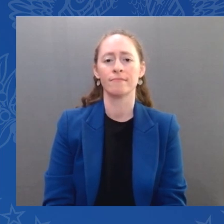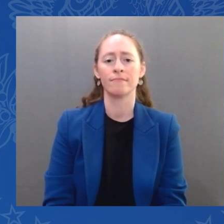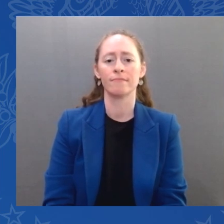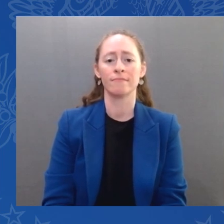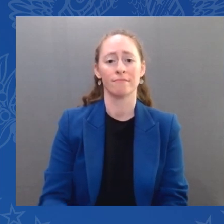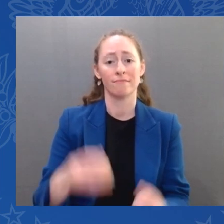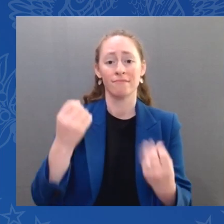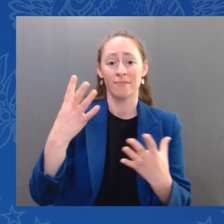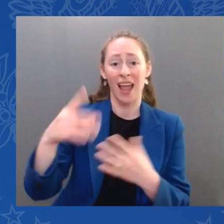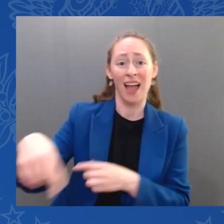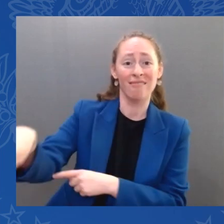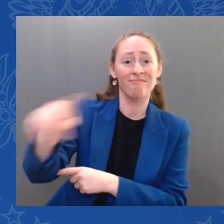believing that they were safe.